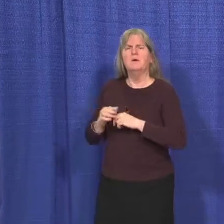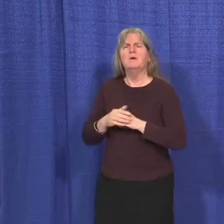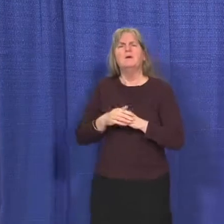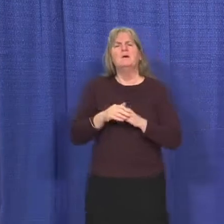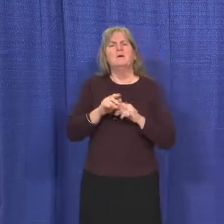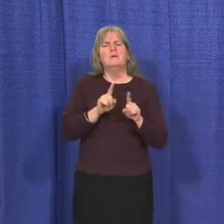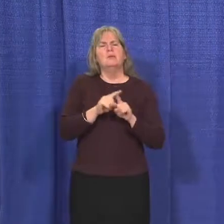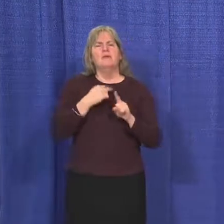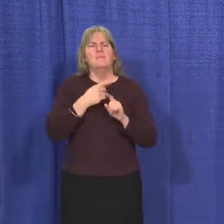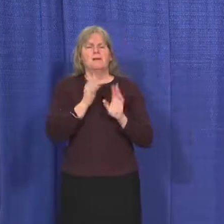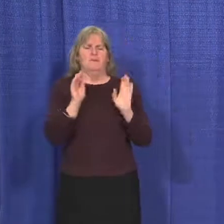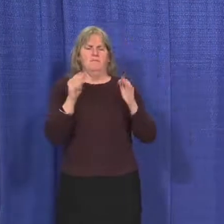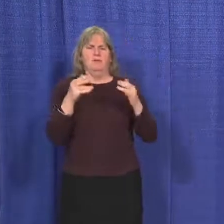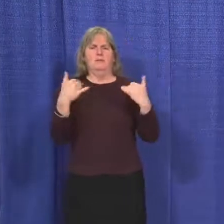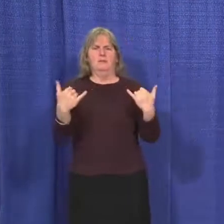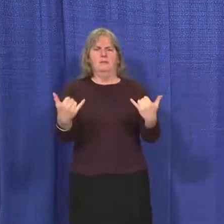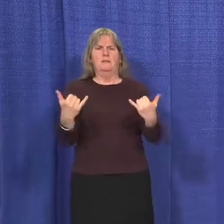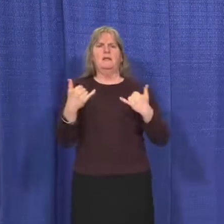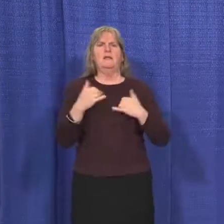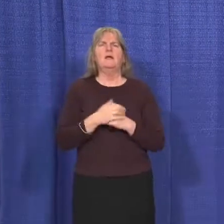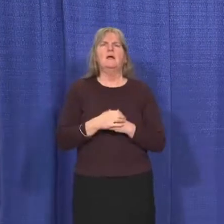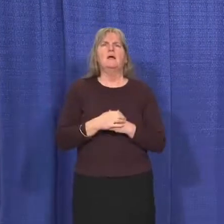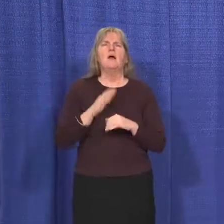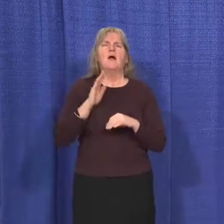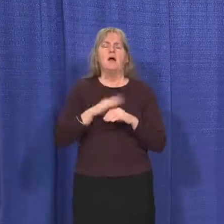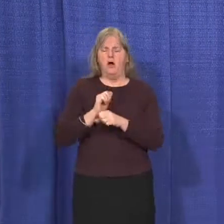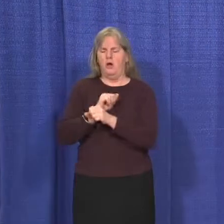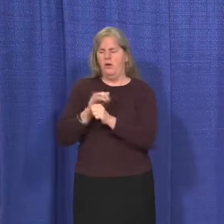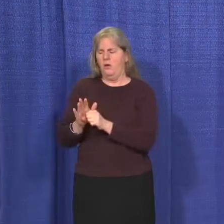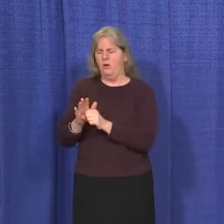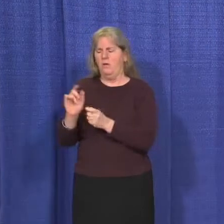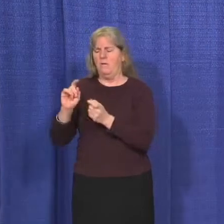I will therefore focus attention for this briefing on a variant